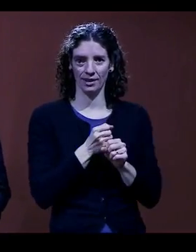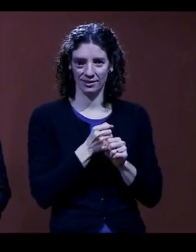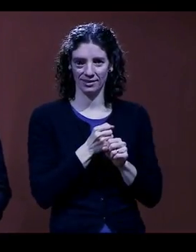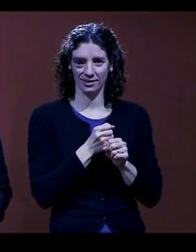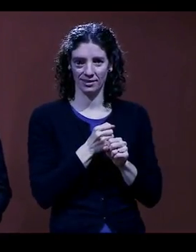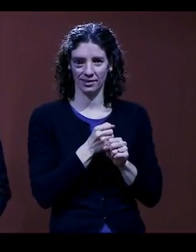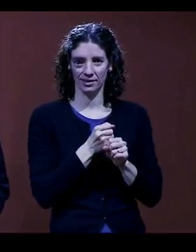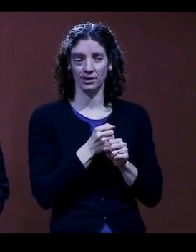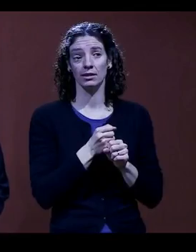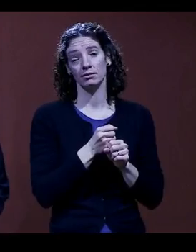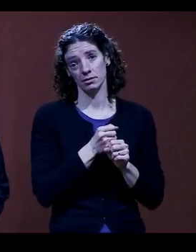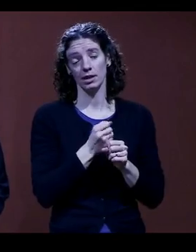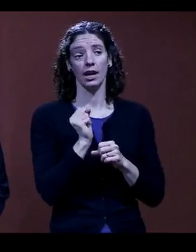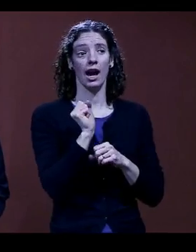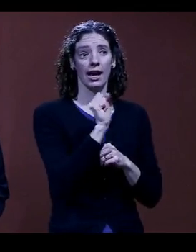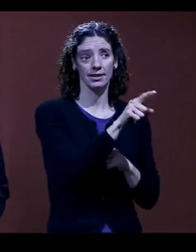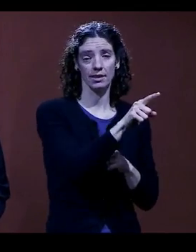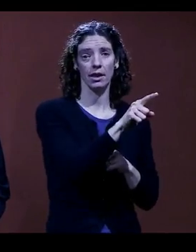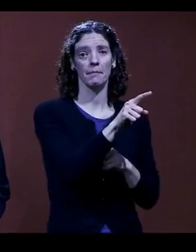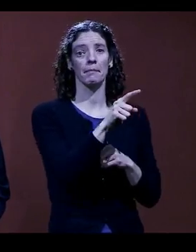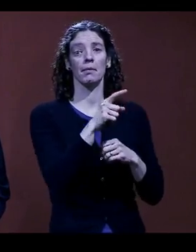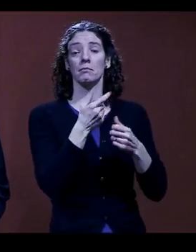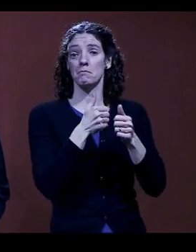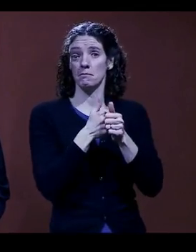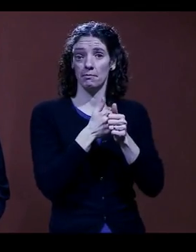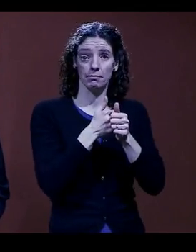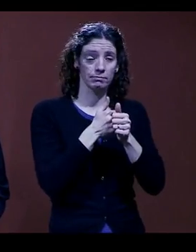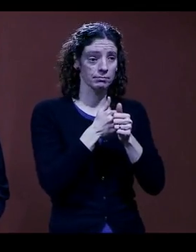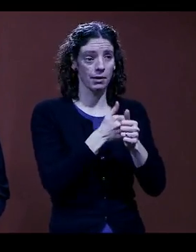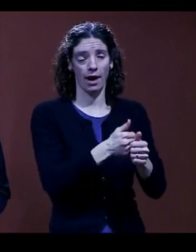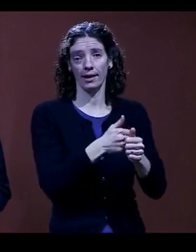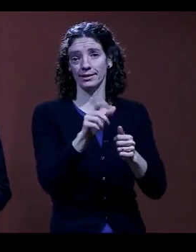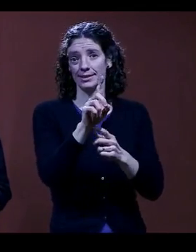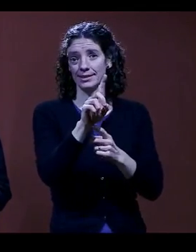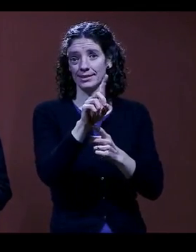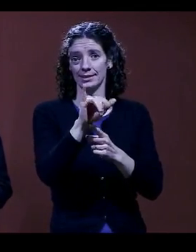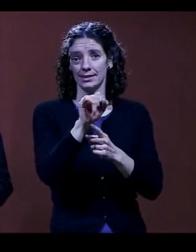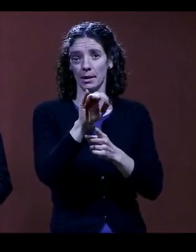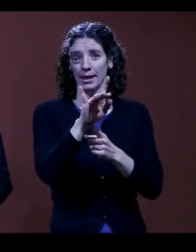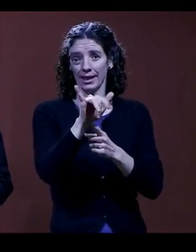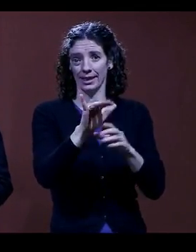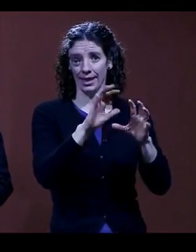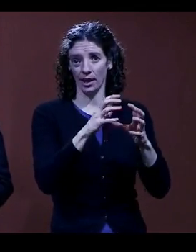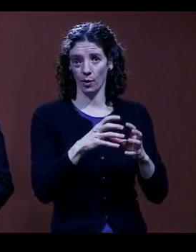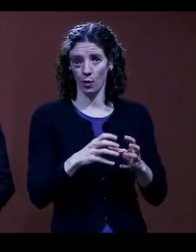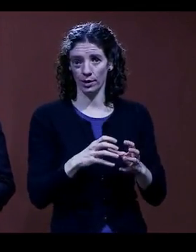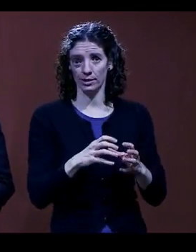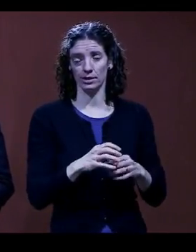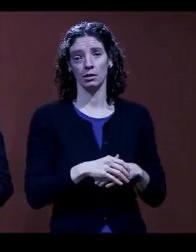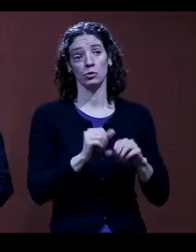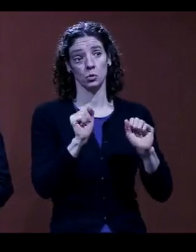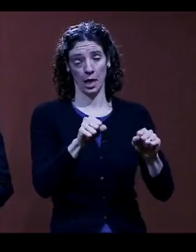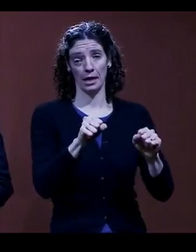ask them about data by disability categories, disaggregated by say, learning disabilities,